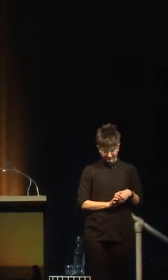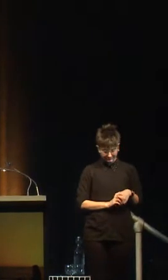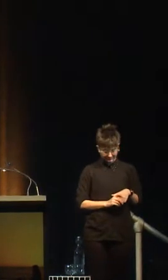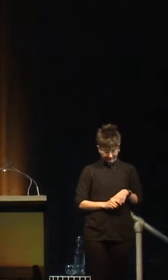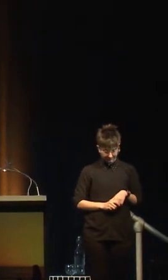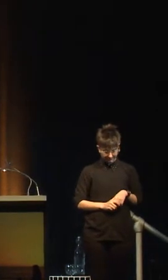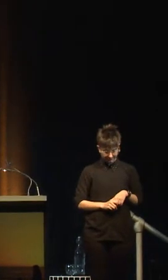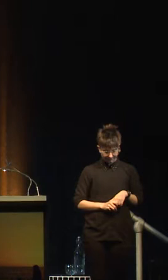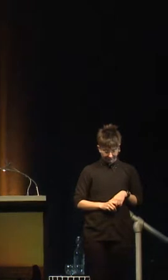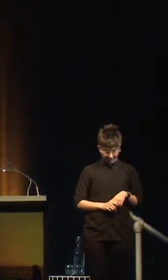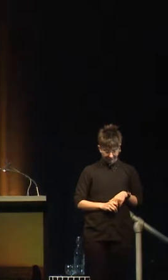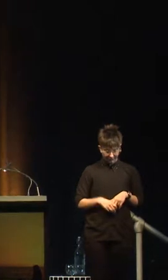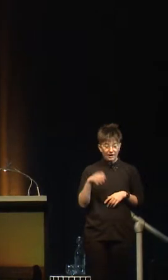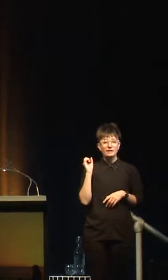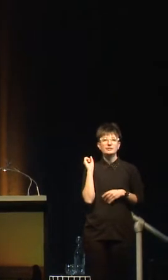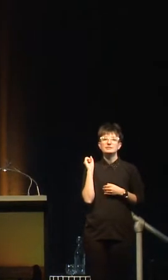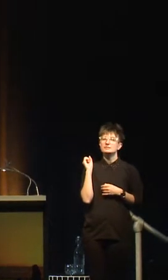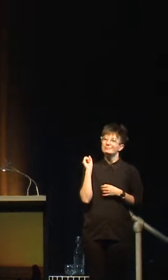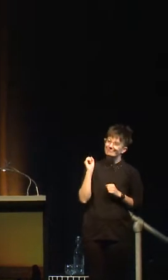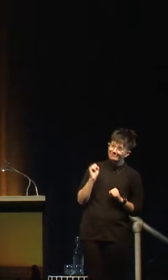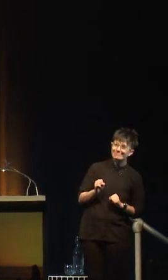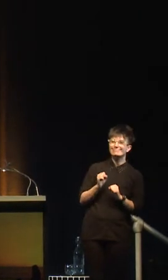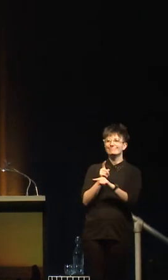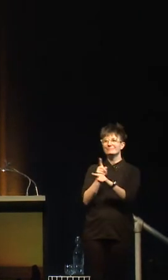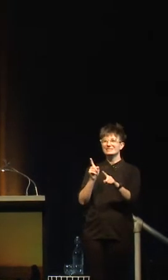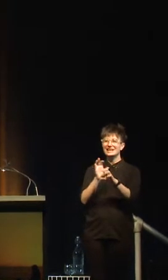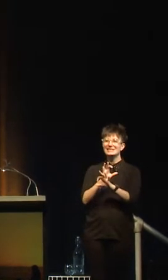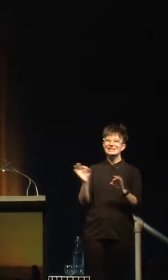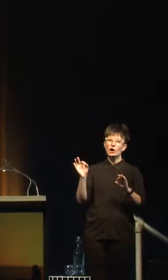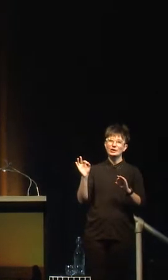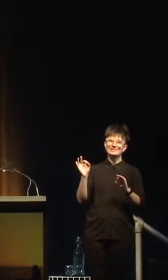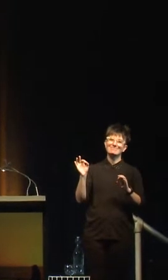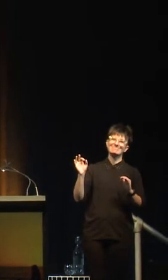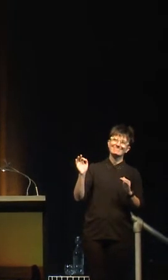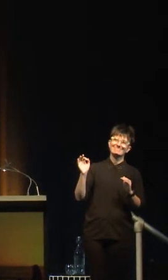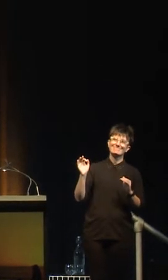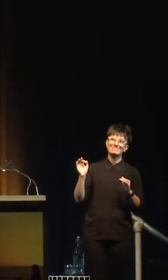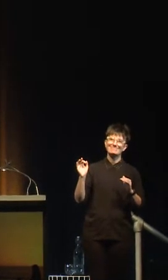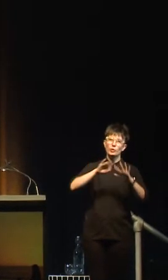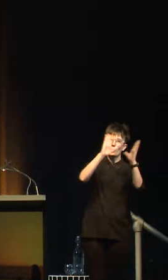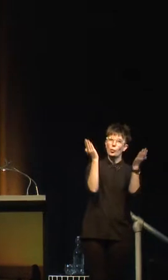not been, I guess, equally enthusiastically applied around the world but I think what's